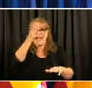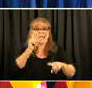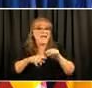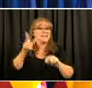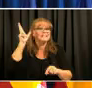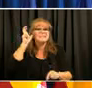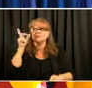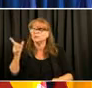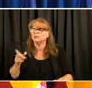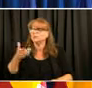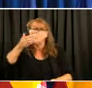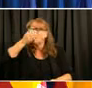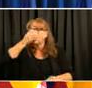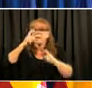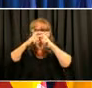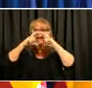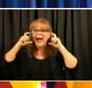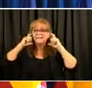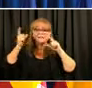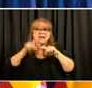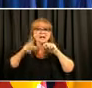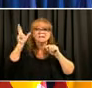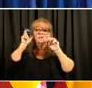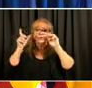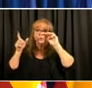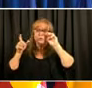kind of suggestion or call for them to do that yeah that's that's really that's really